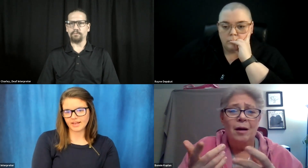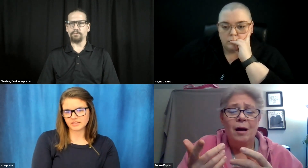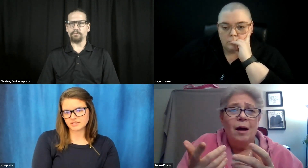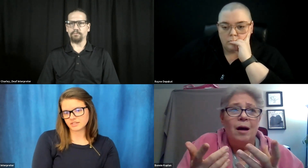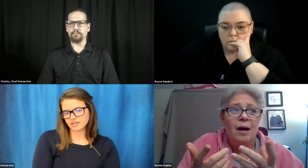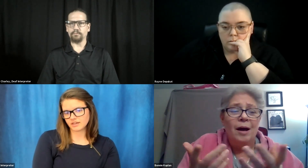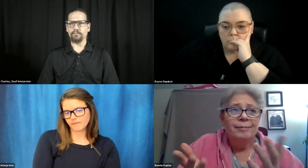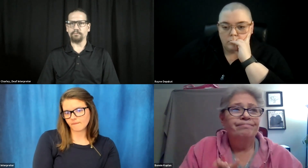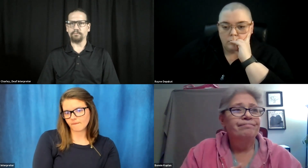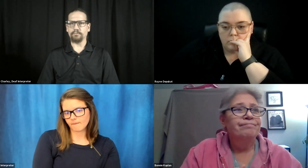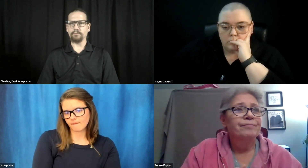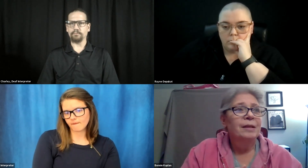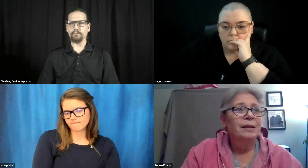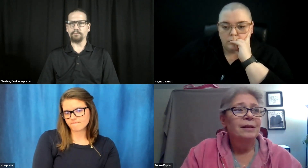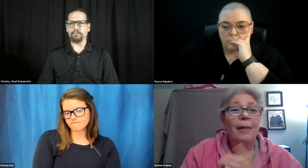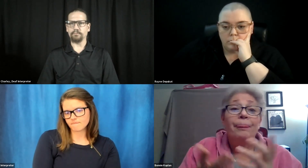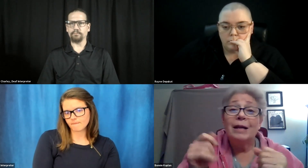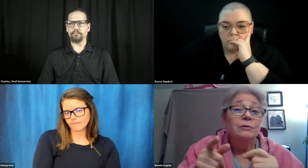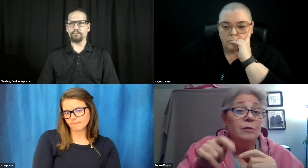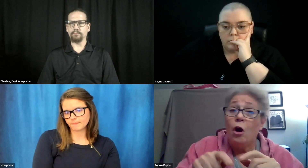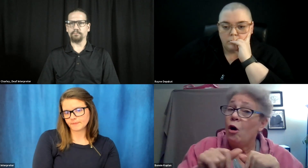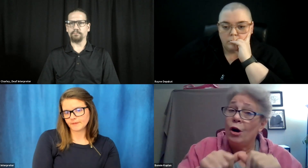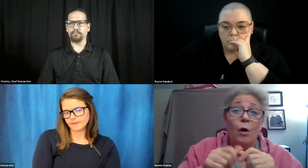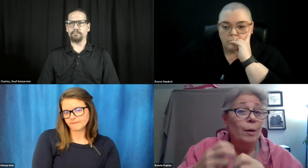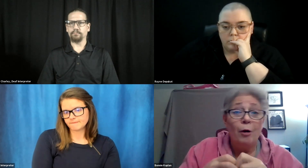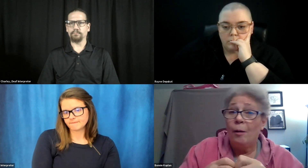And